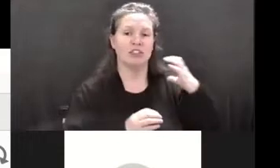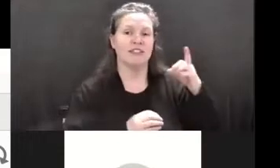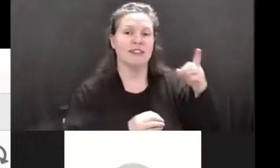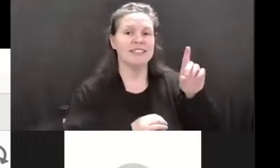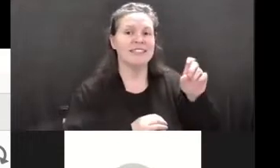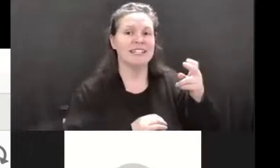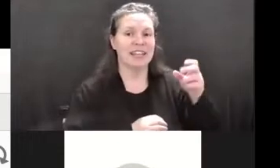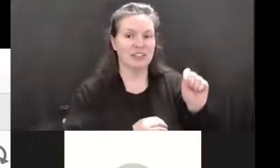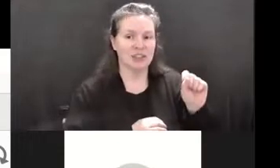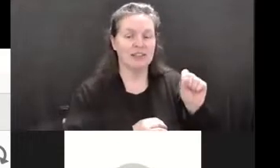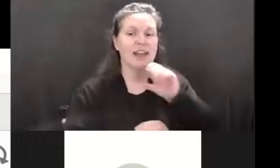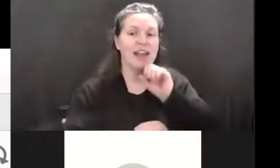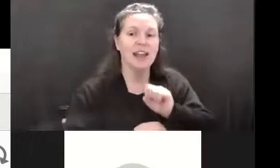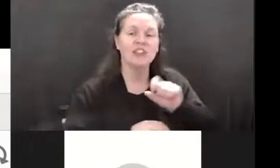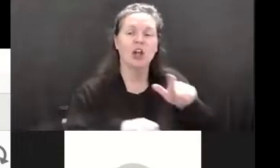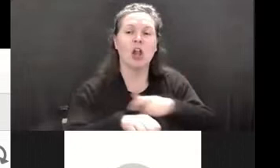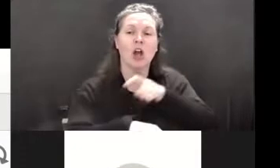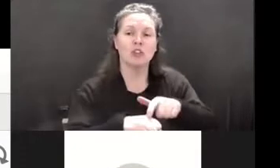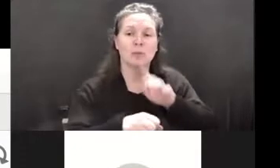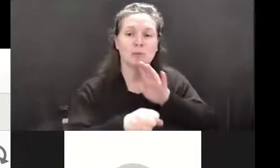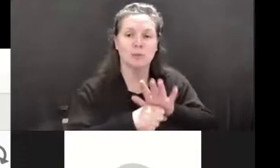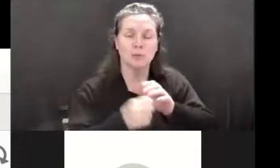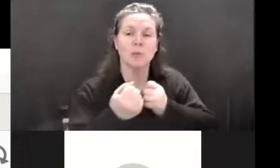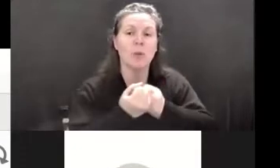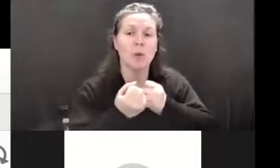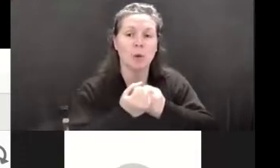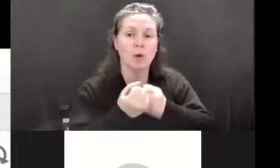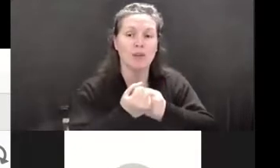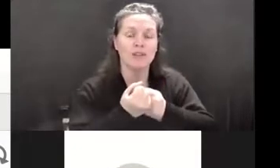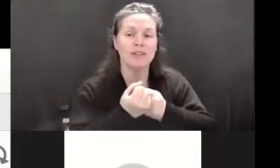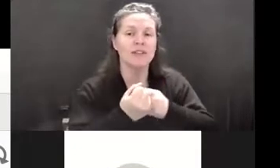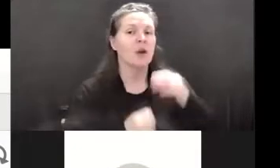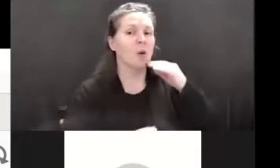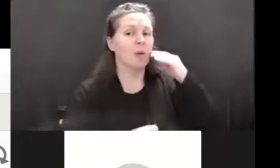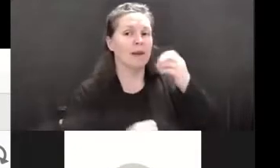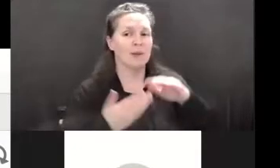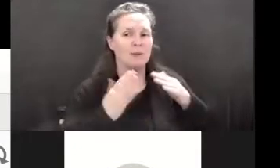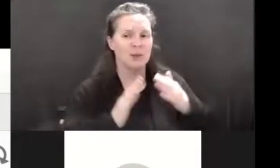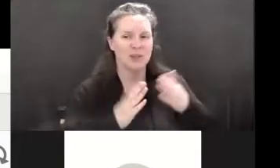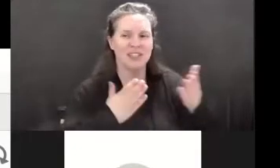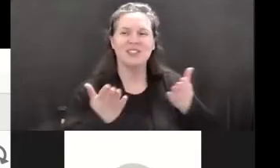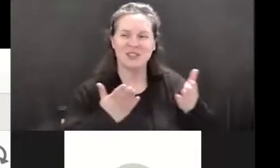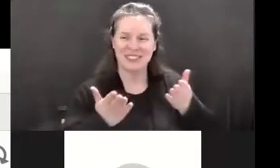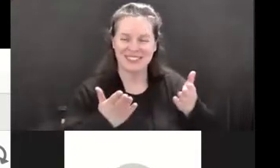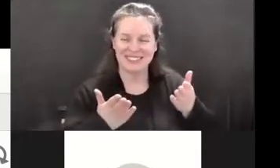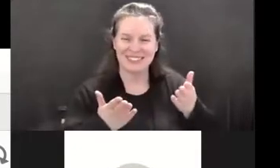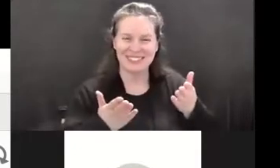Aging and Long-term Support Administration Home and Community Services. It's a long title.